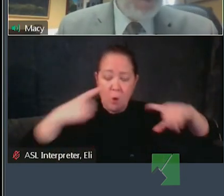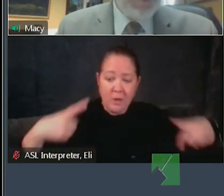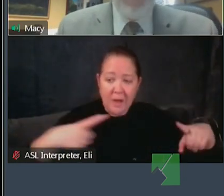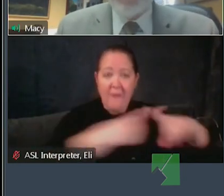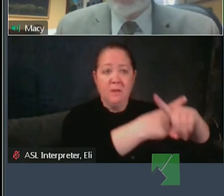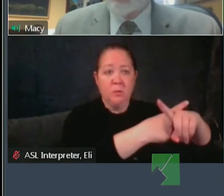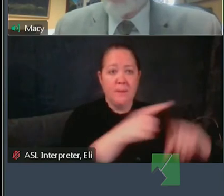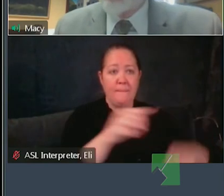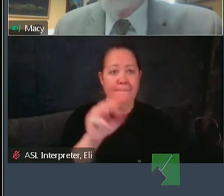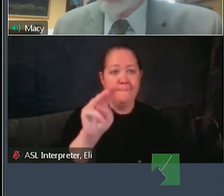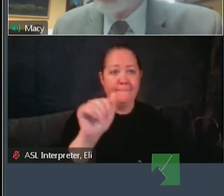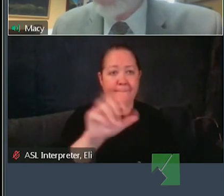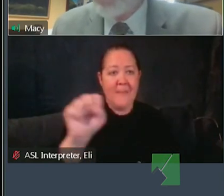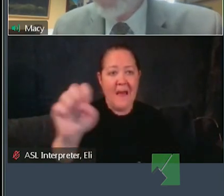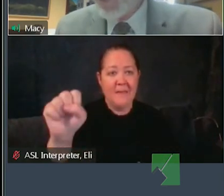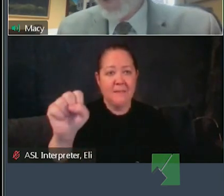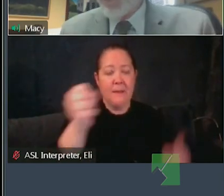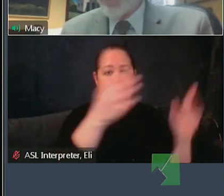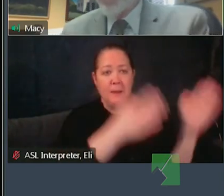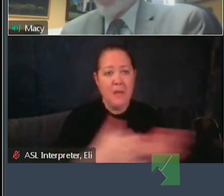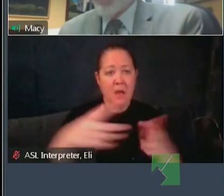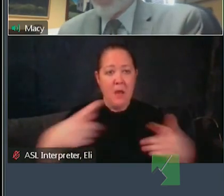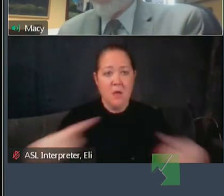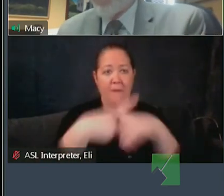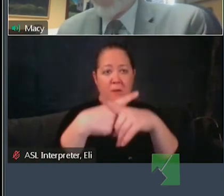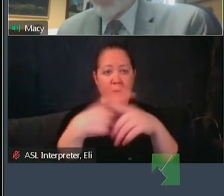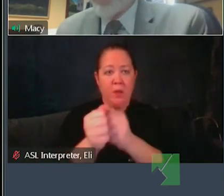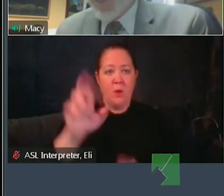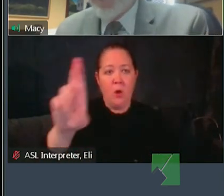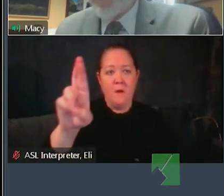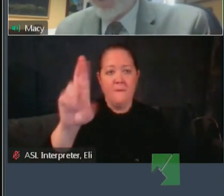with the purposes of dark 55 zone and for it compatibility